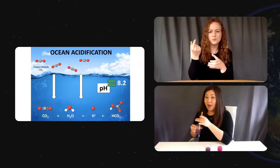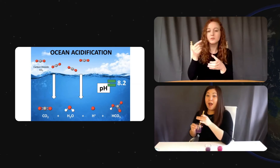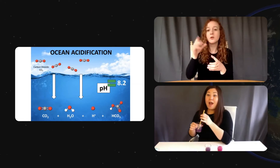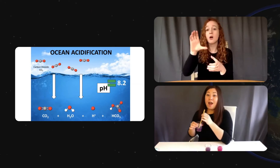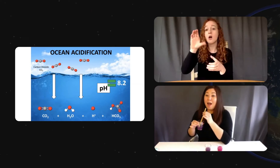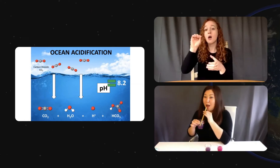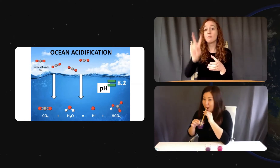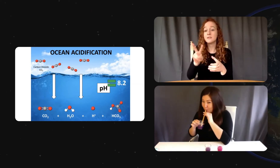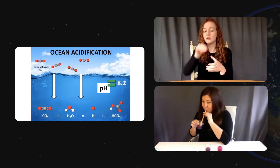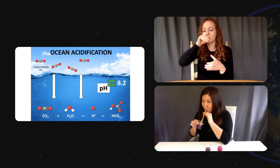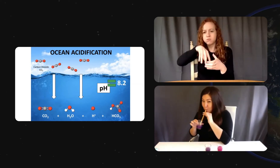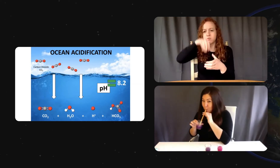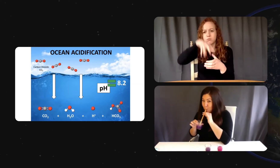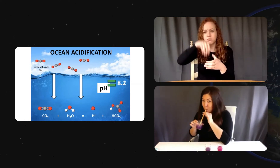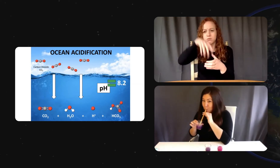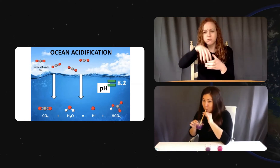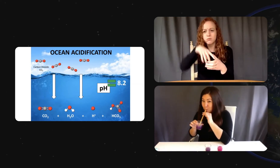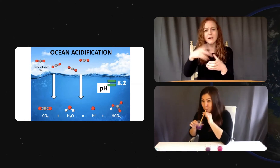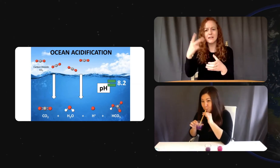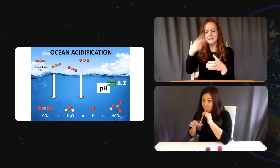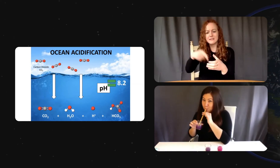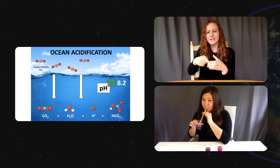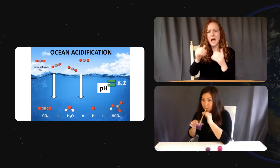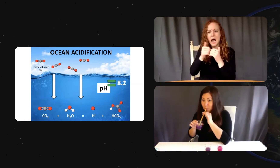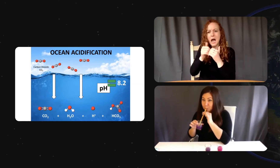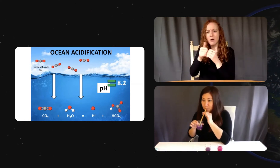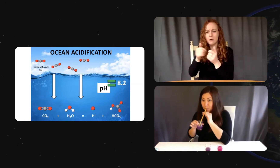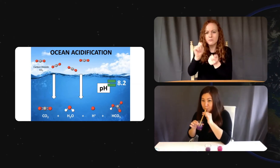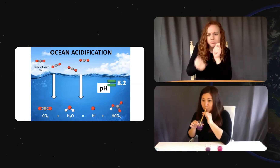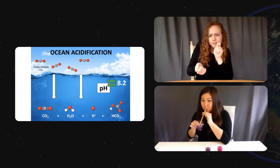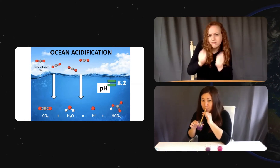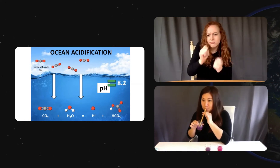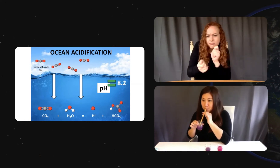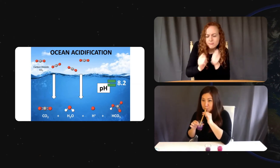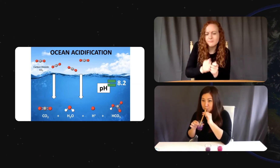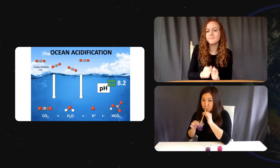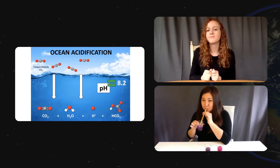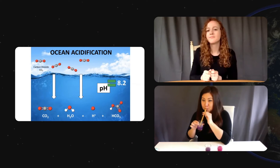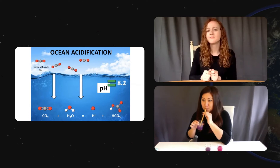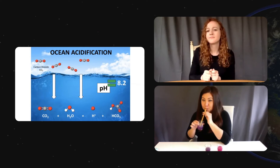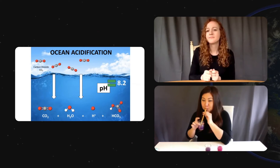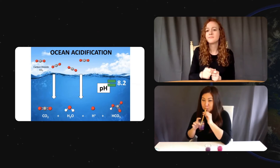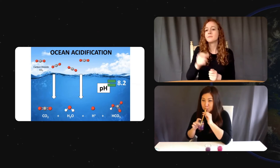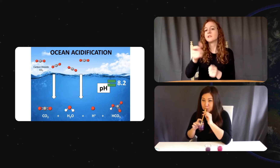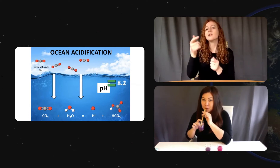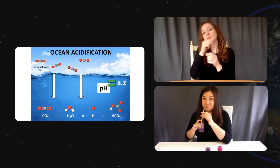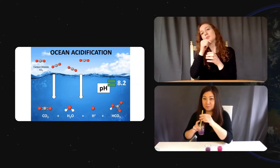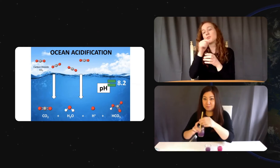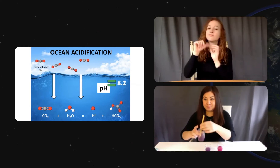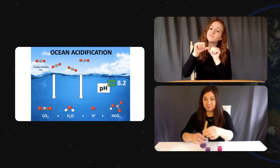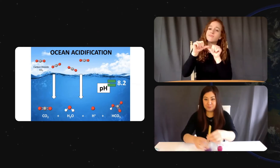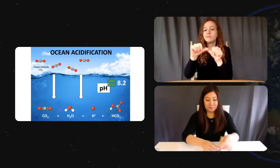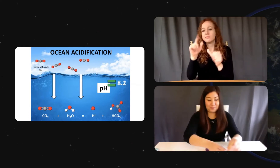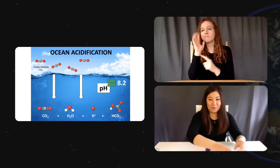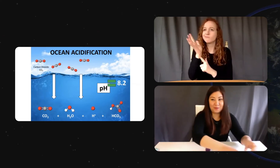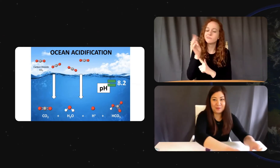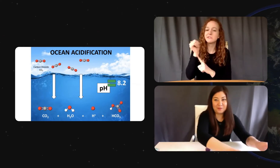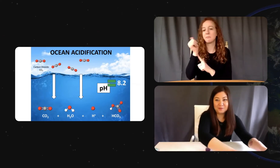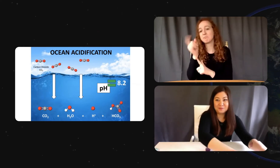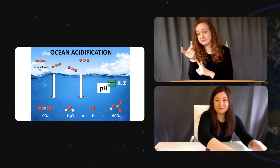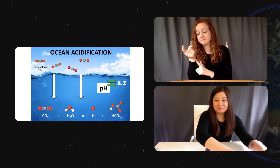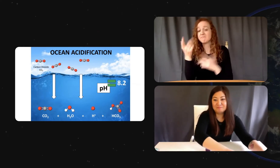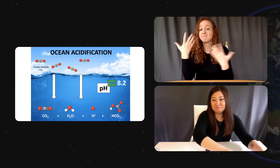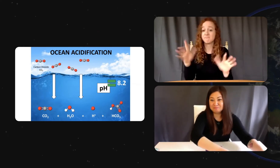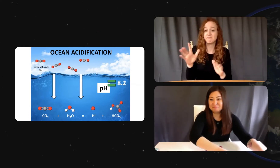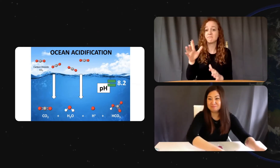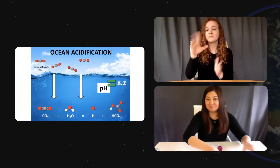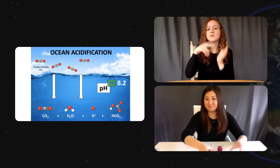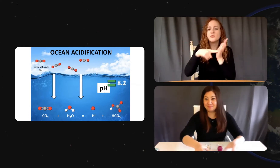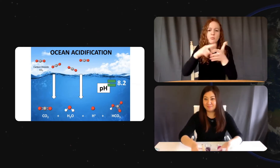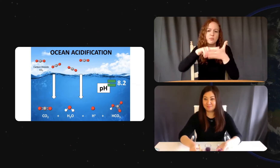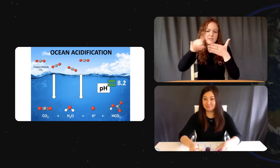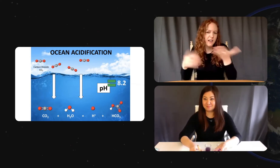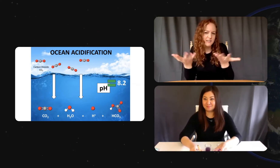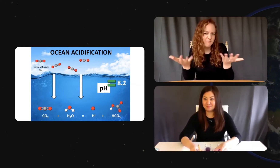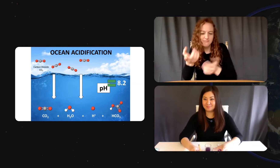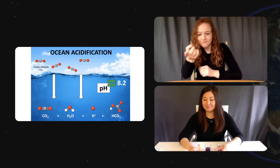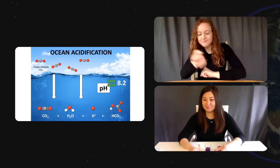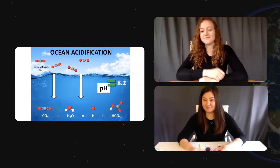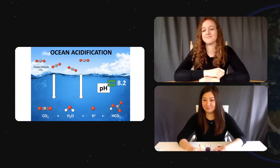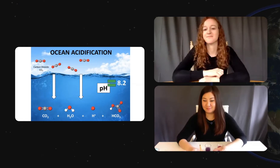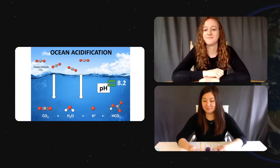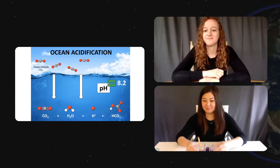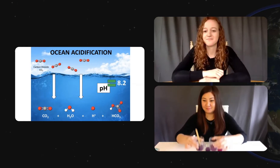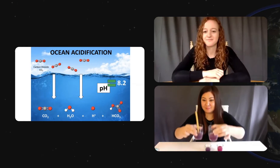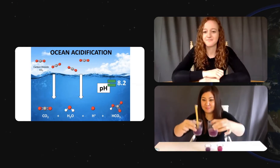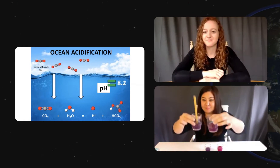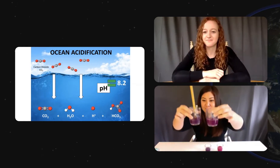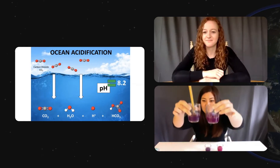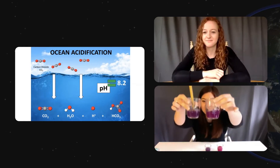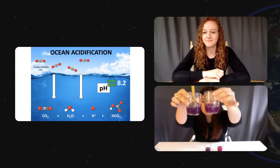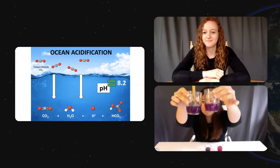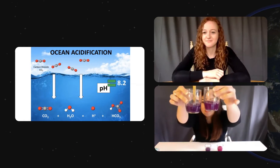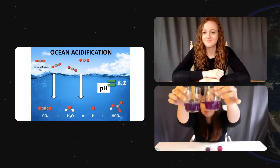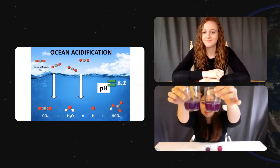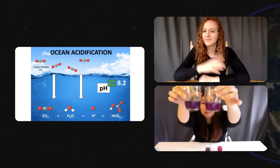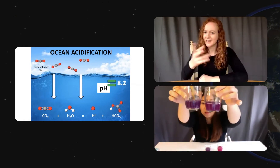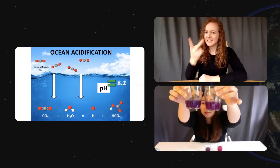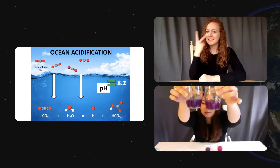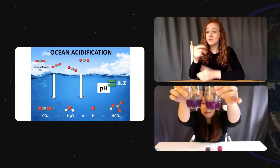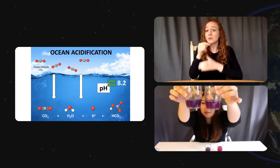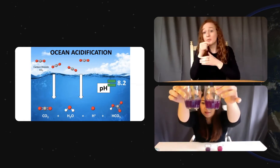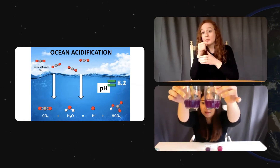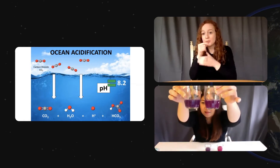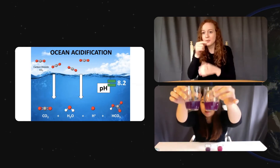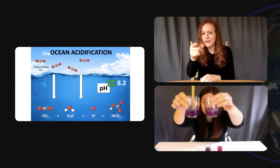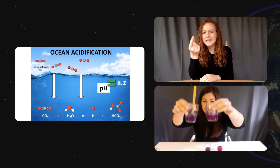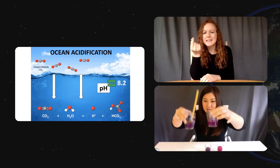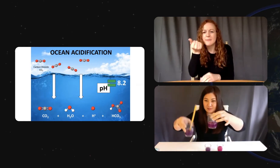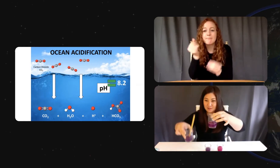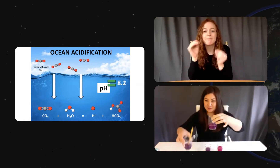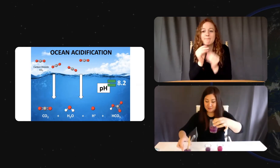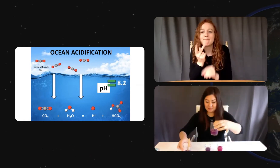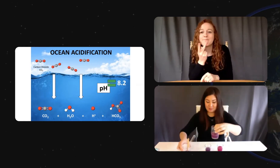She's going to blow into the cabbage water for 5-10 minutes to see what happens.